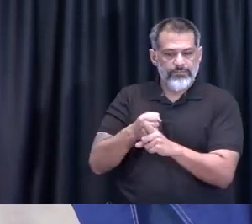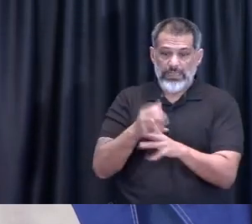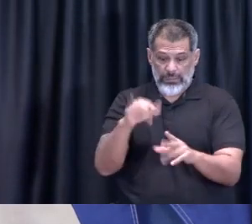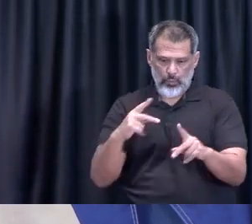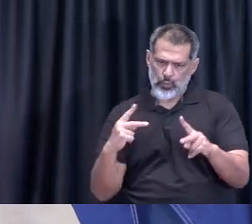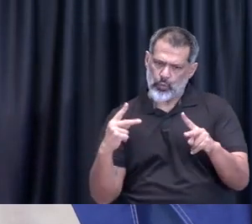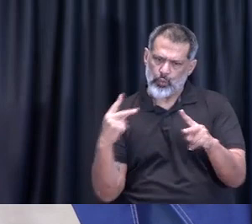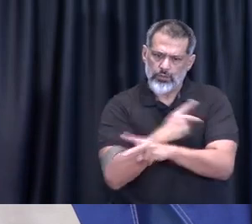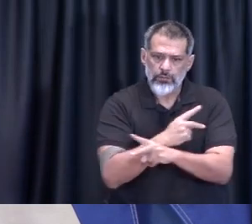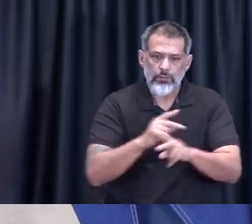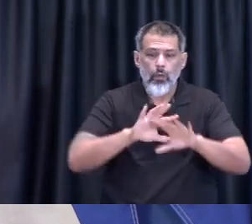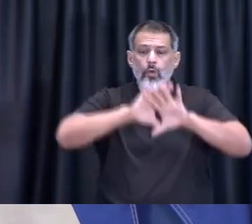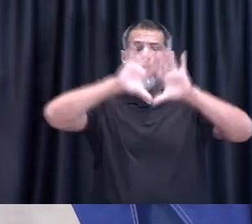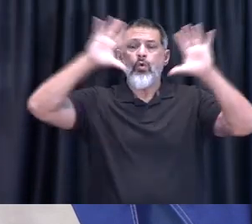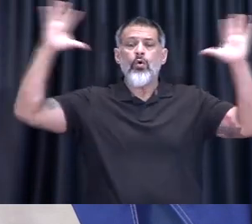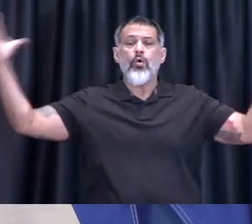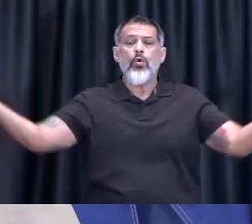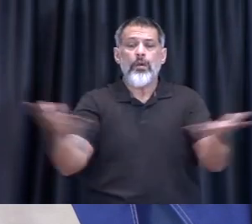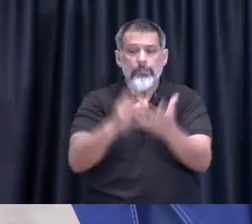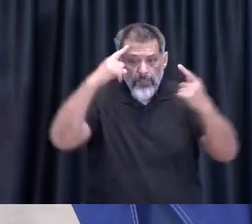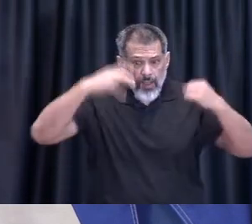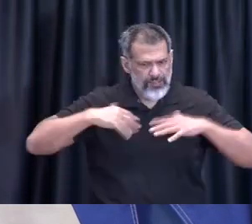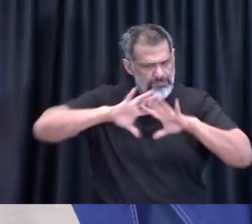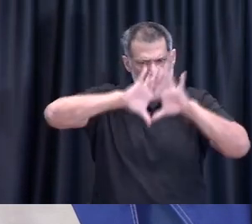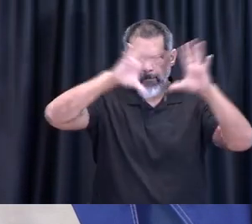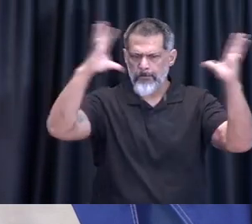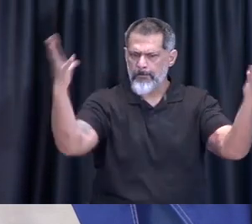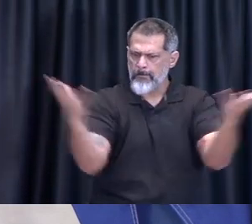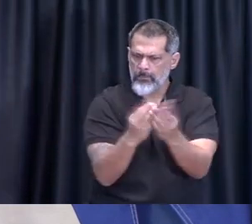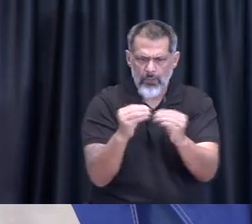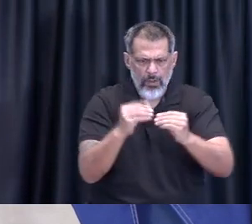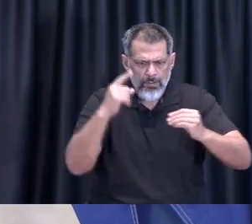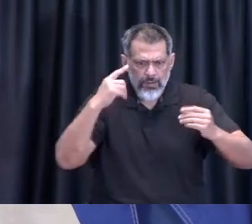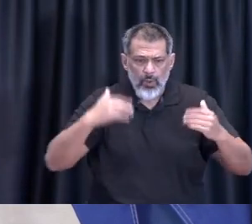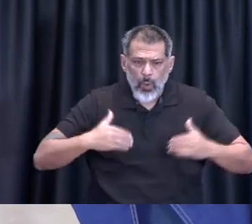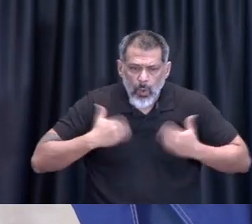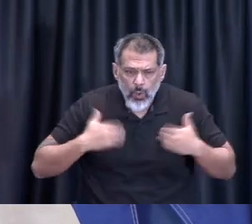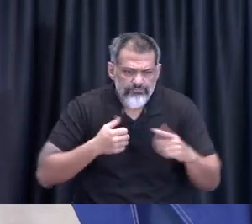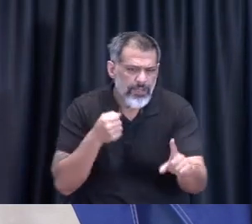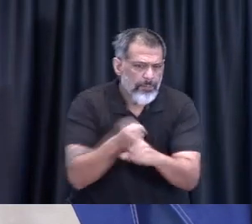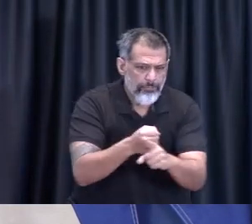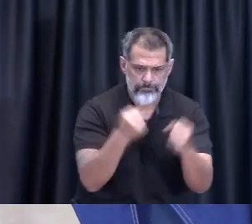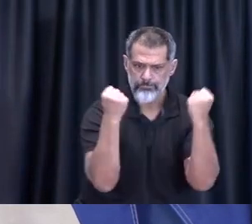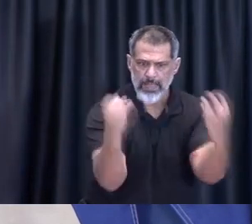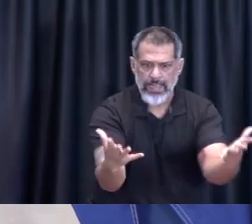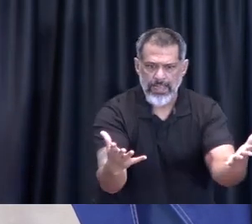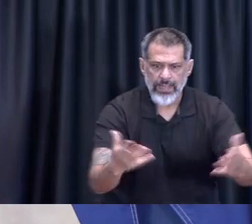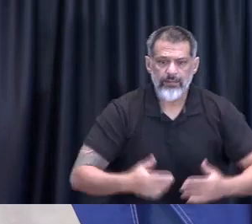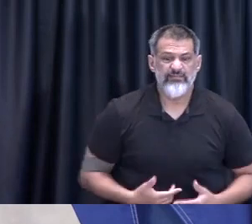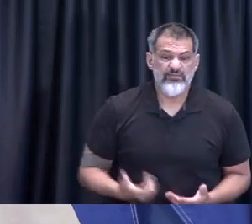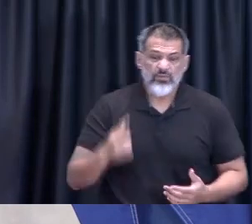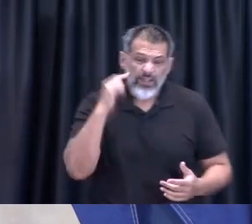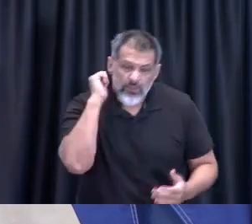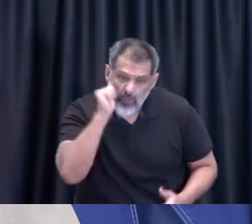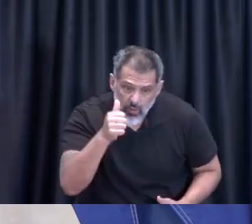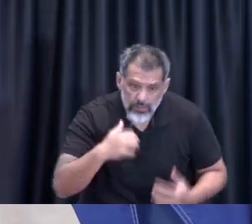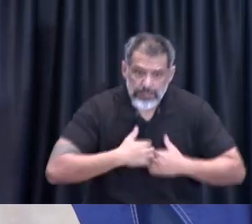health has declined, including for many young people and our willingness to talk about it, not just tomorrow. But let's start with tomorrow